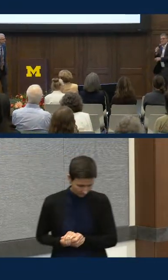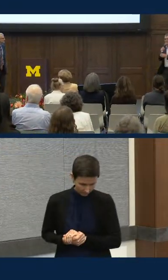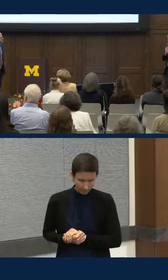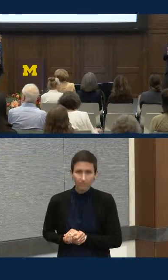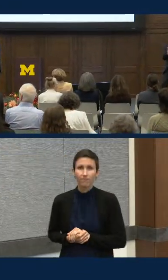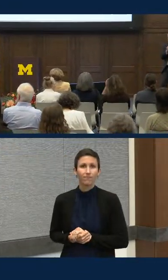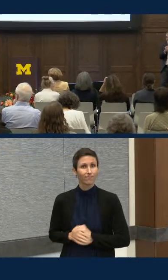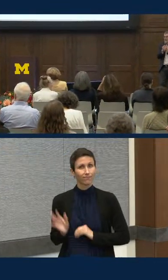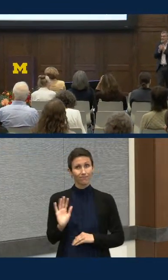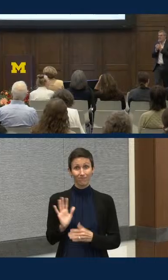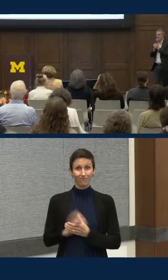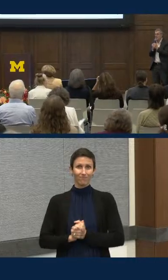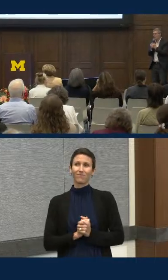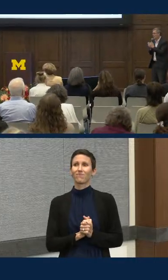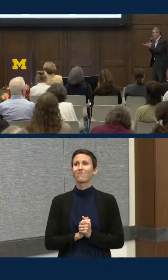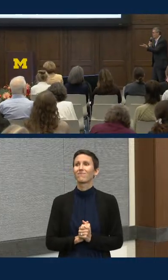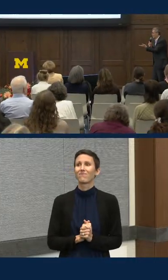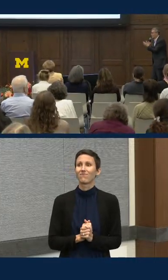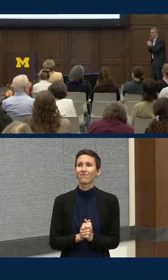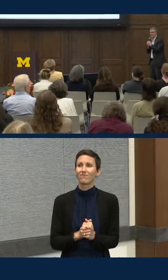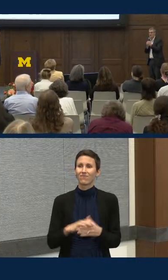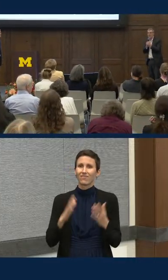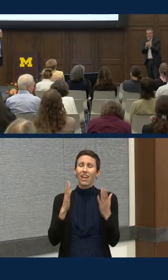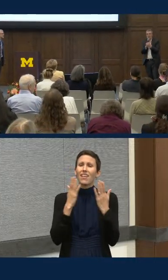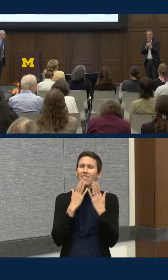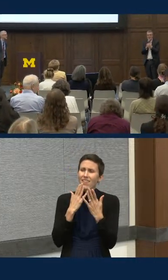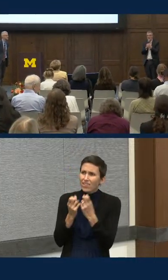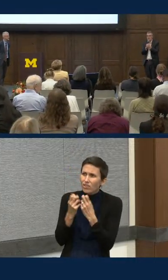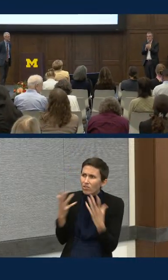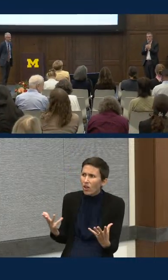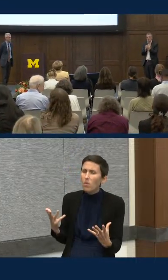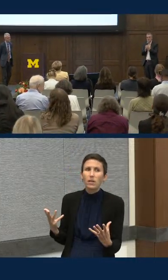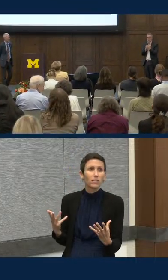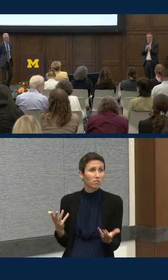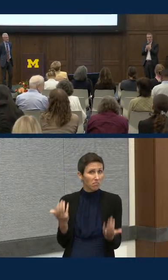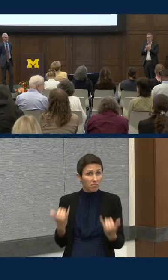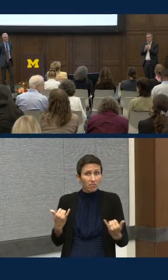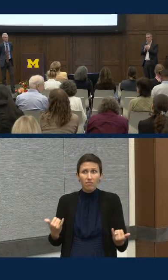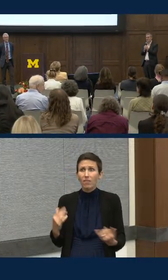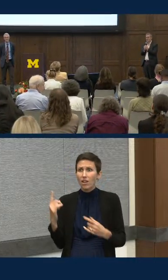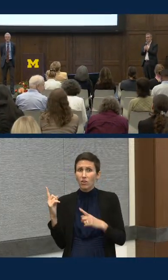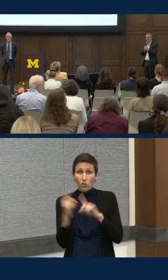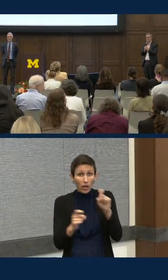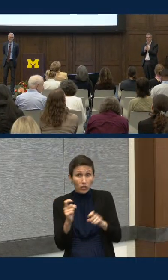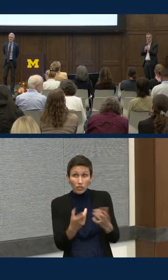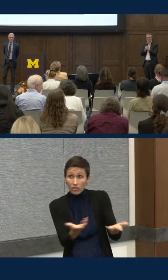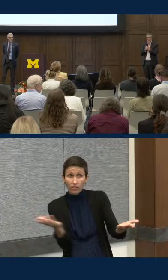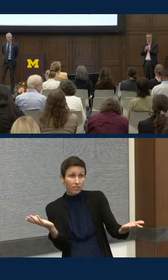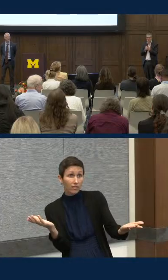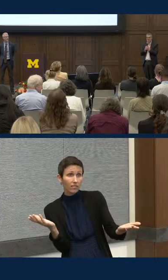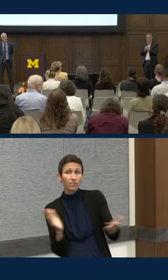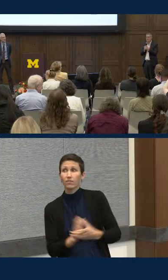Thank you very much. We can have